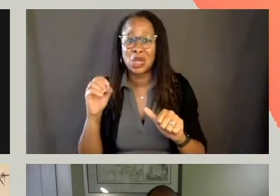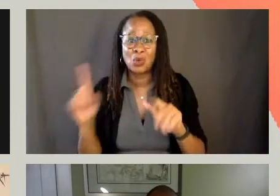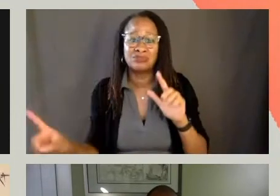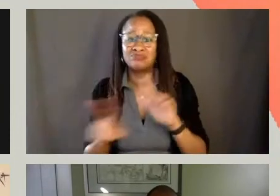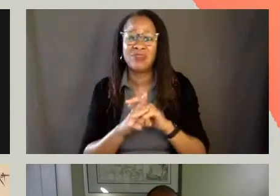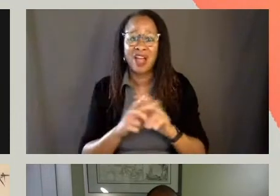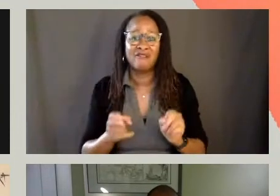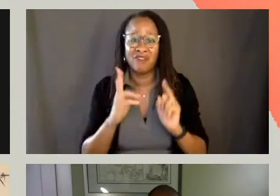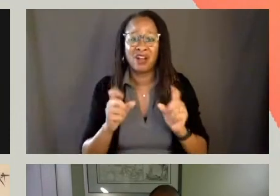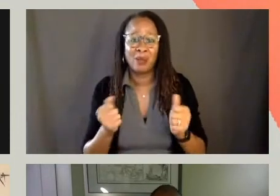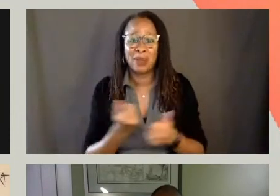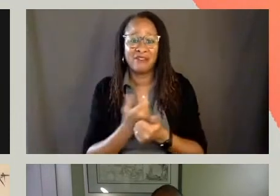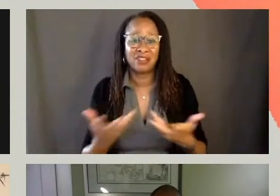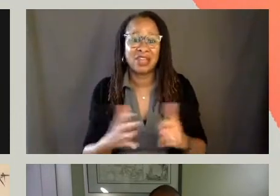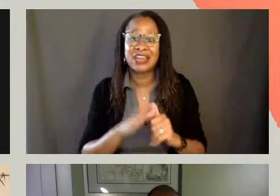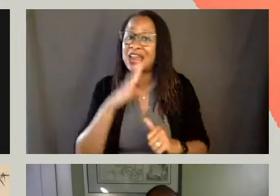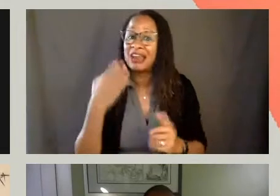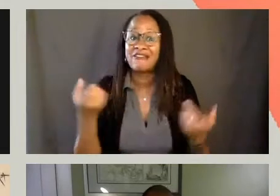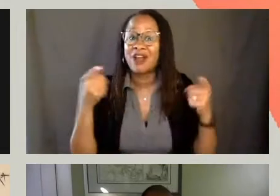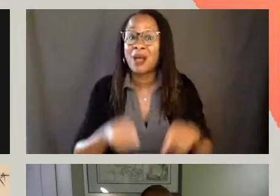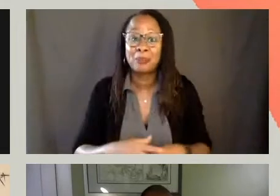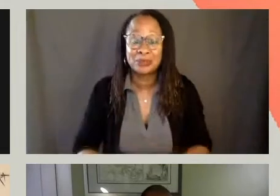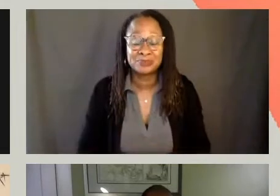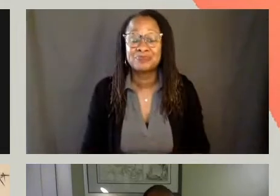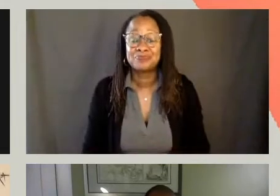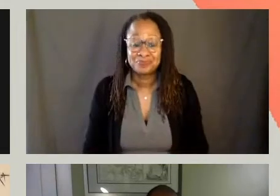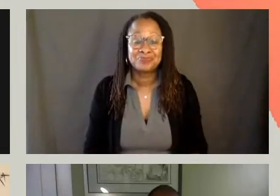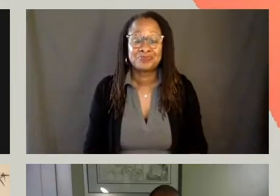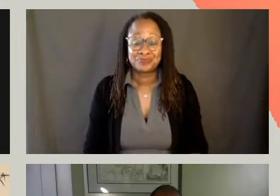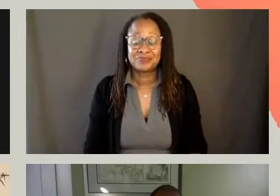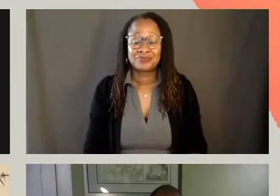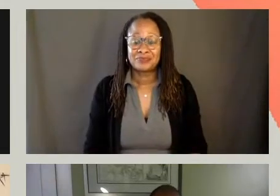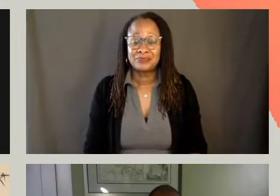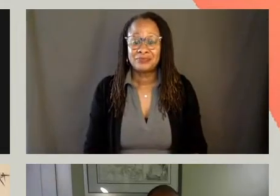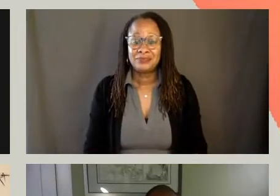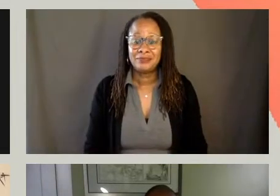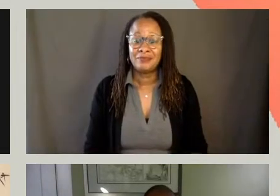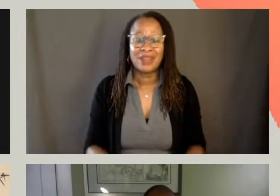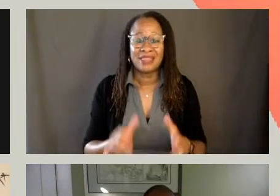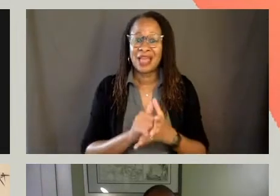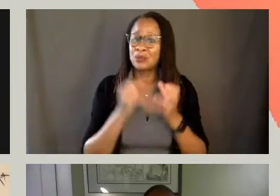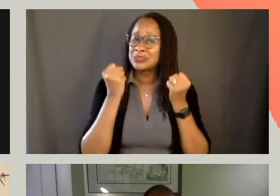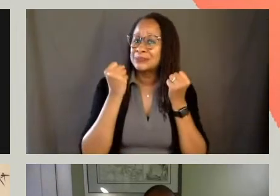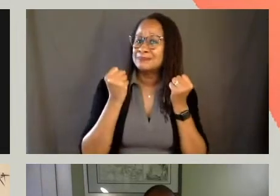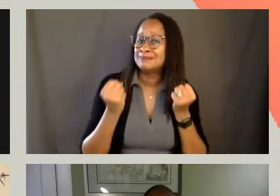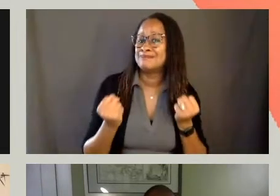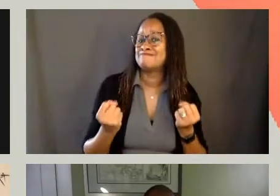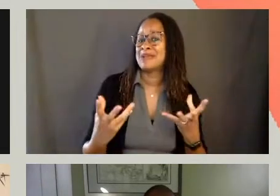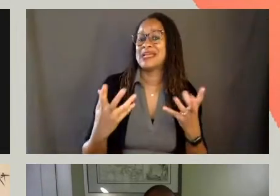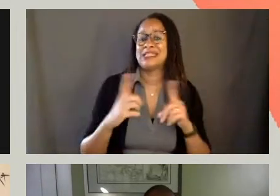And it just never happened. And so that was as many different facets of who we were